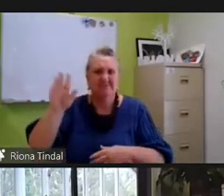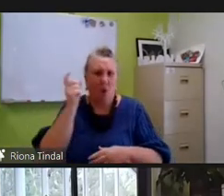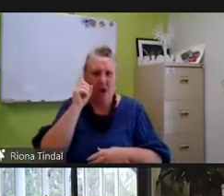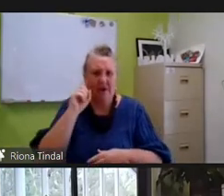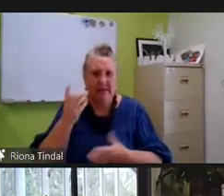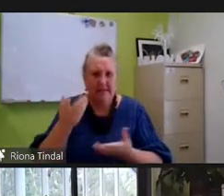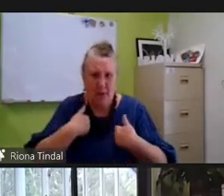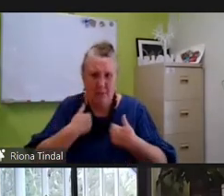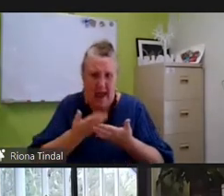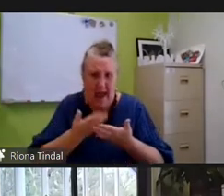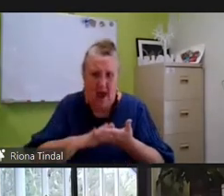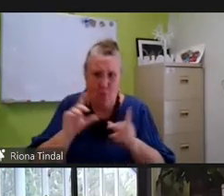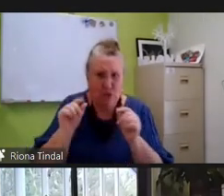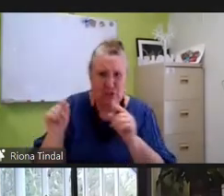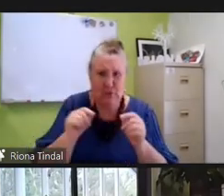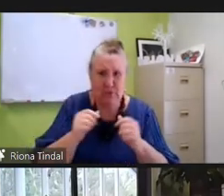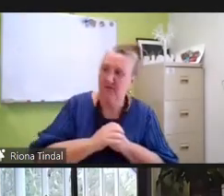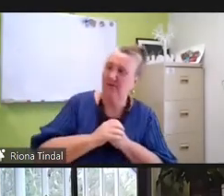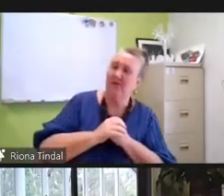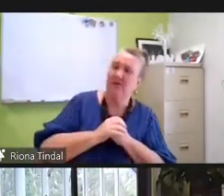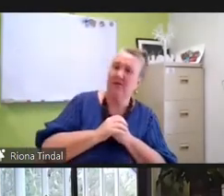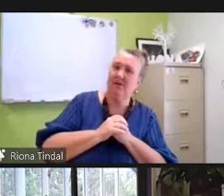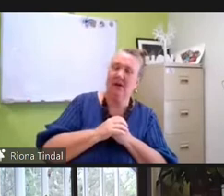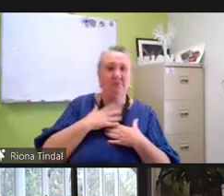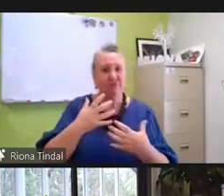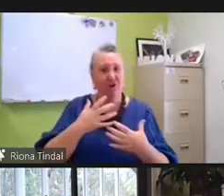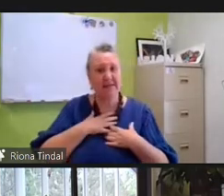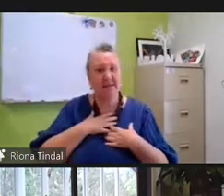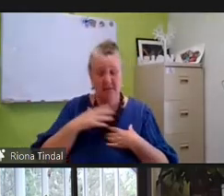no access." And he said, "Don't you worry about that. Tell me what to do and how I can assist."